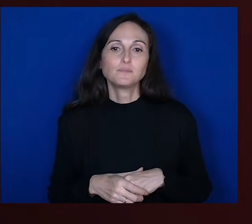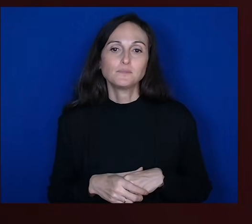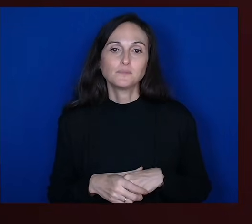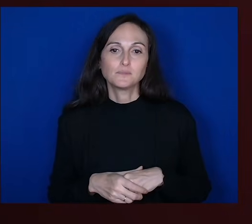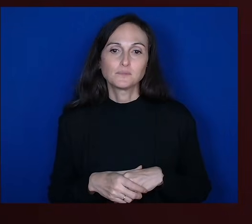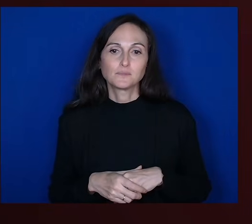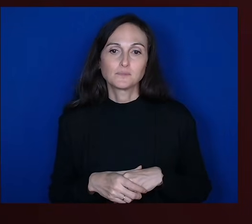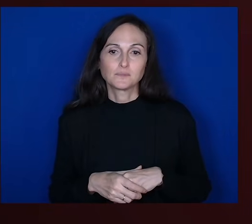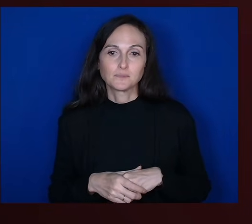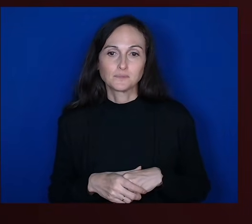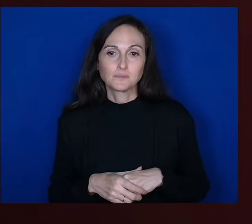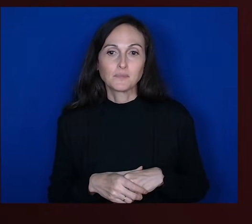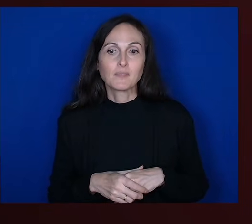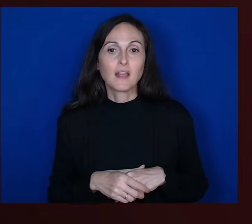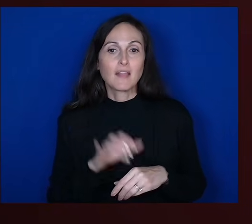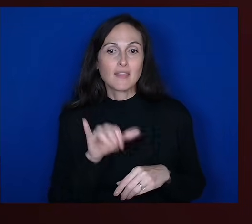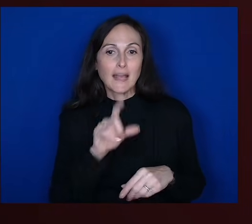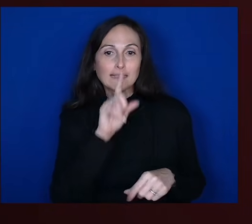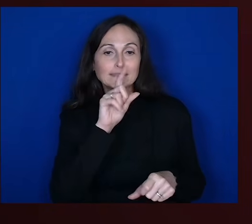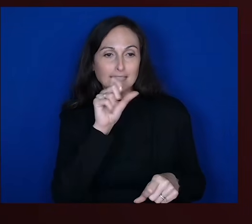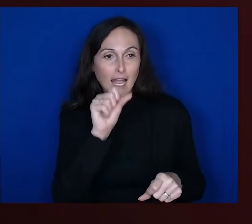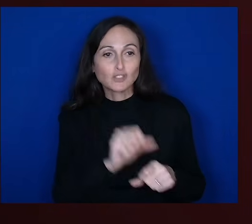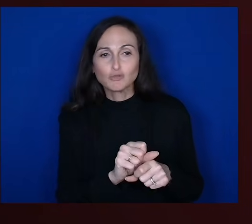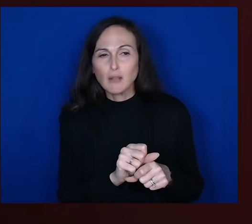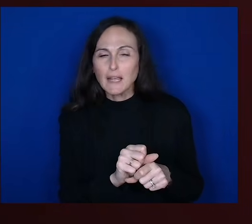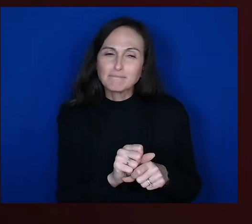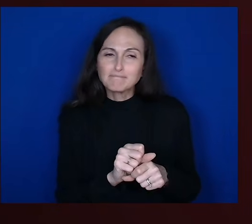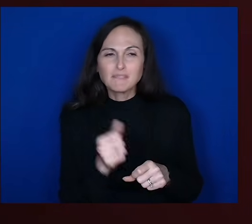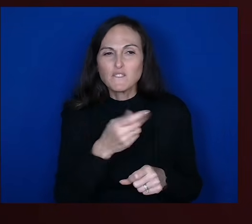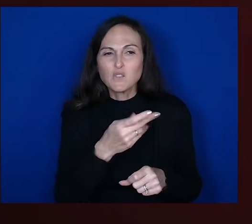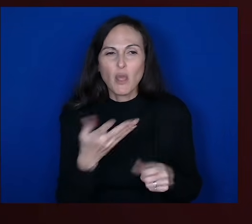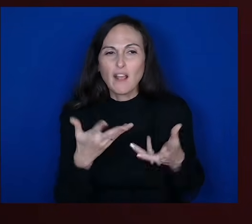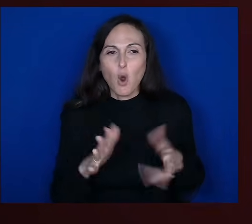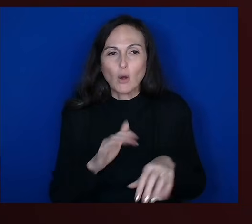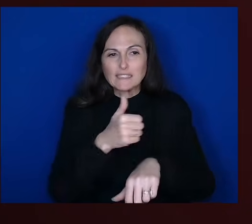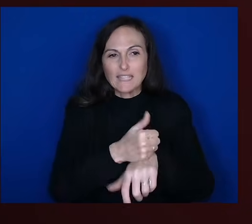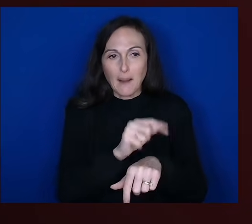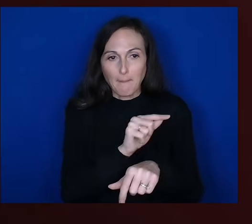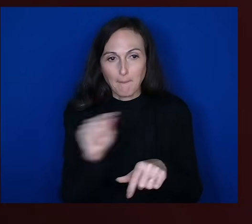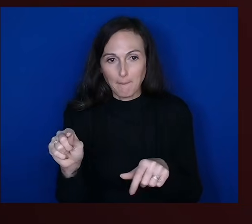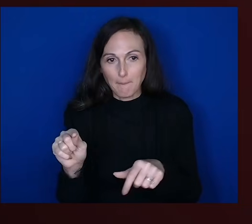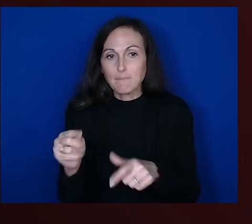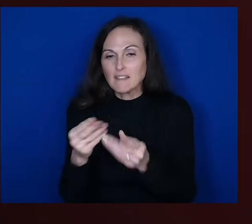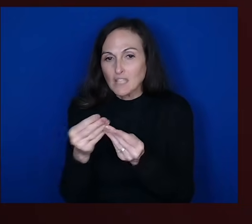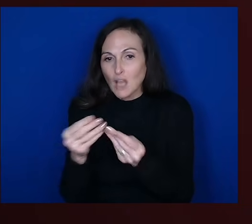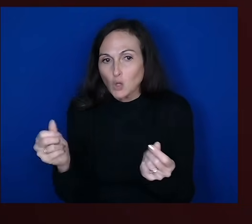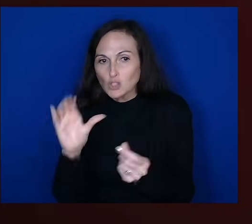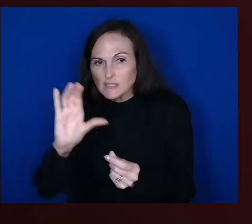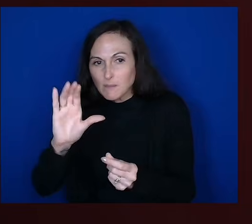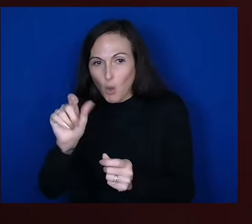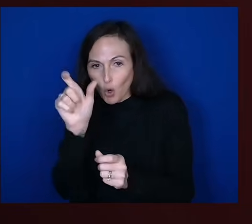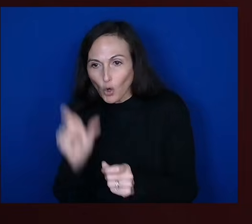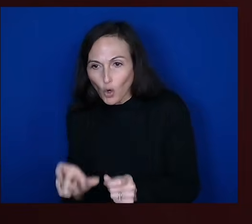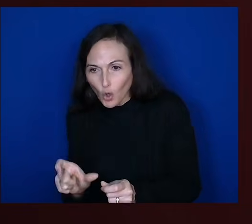a few things that are set up in here. There is in the Solution Explorer, we'll go to the app host,